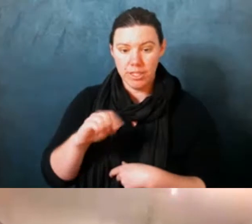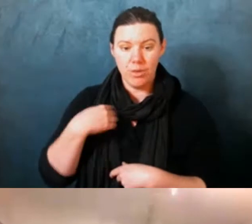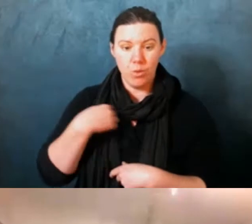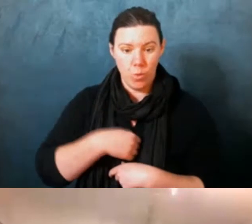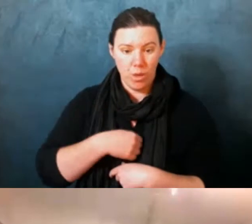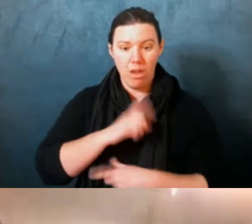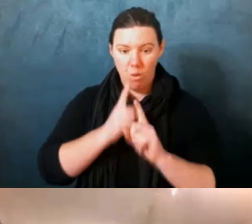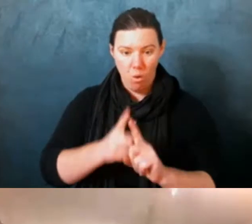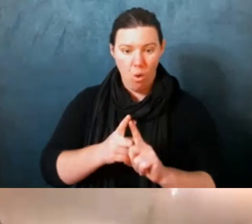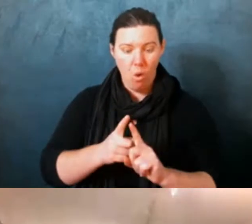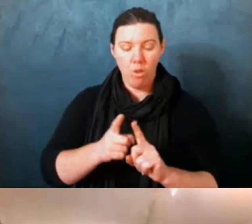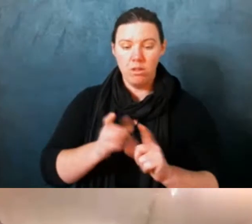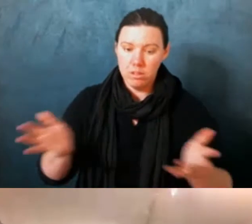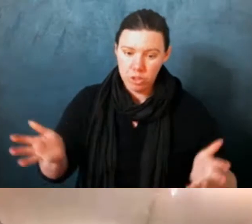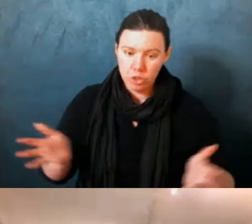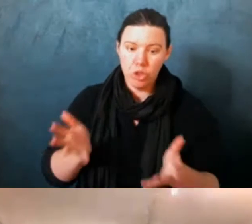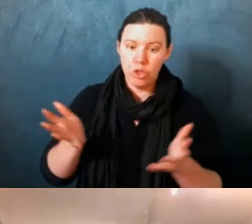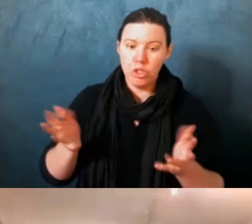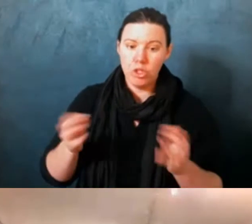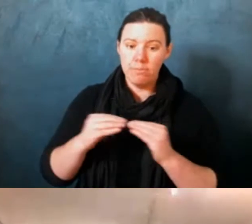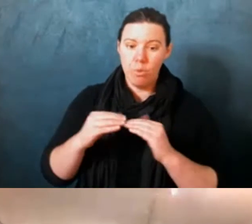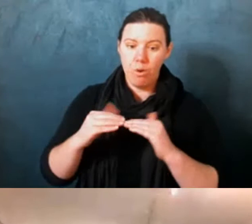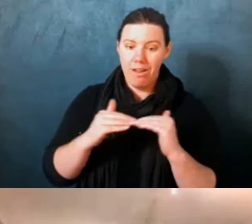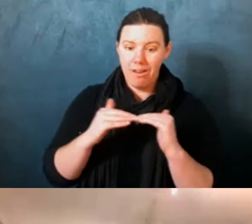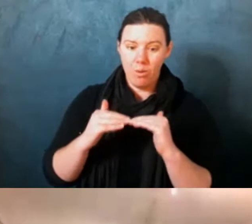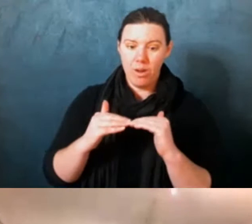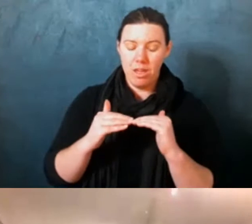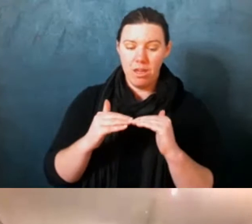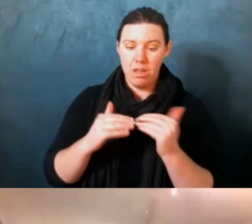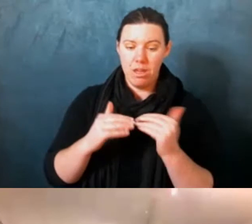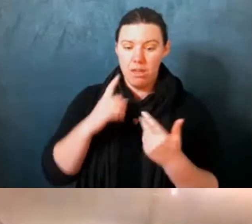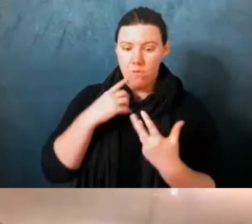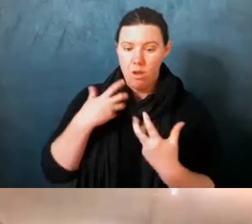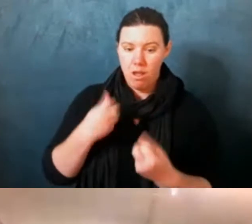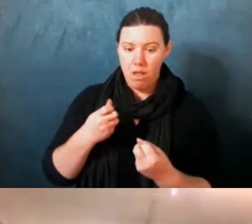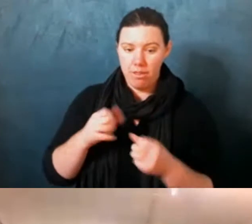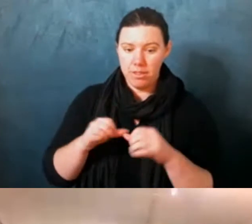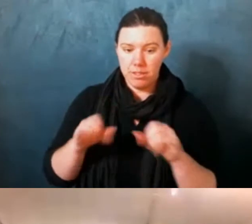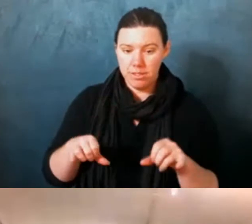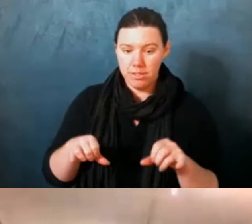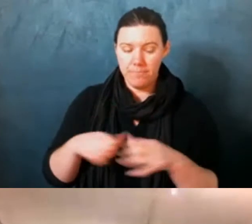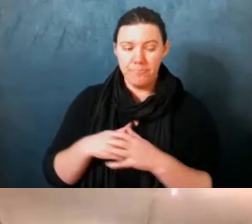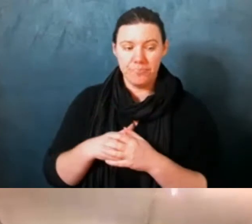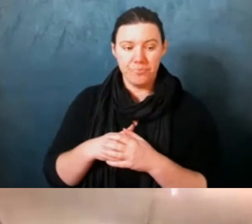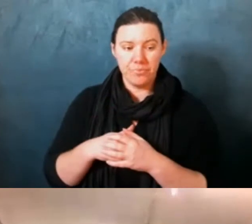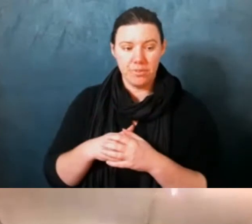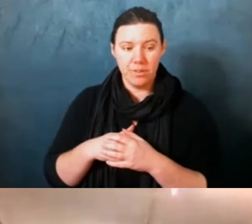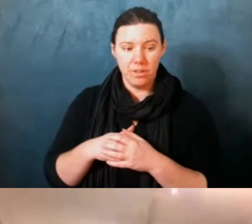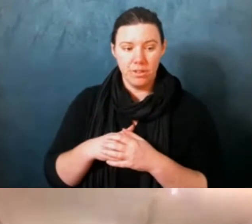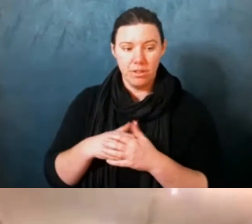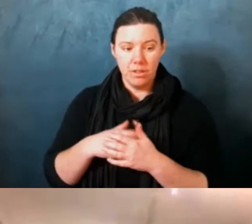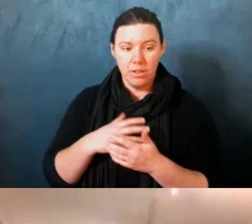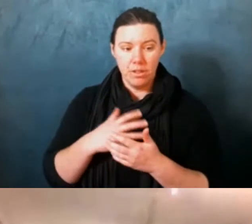We're working on a bill with that. And to kind of also just say,